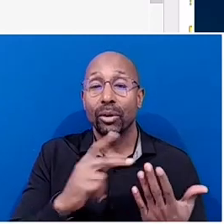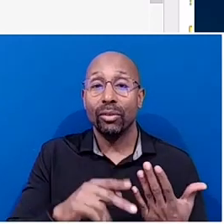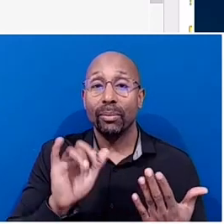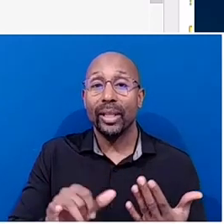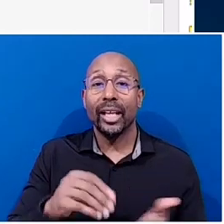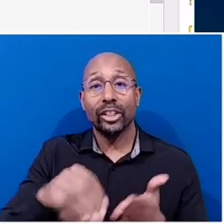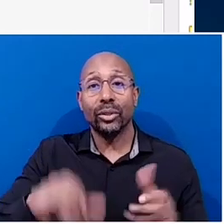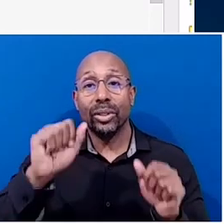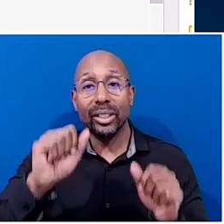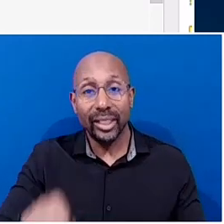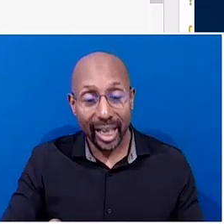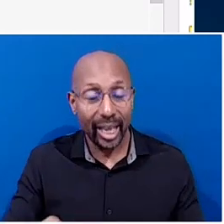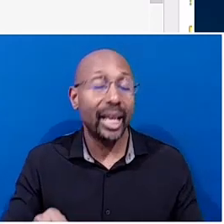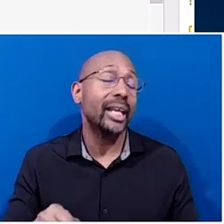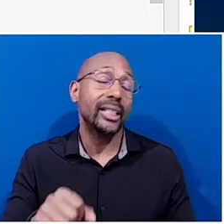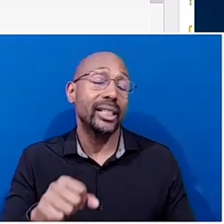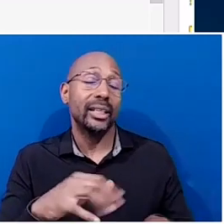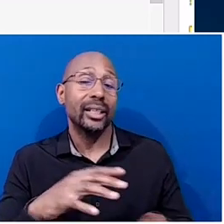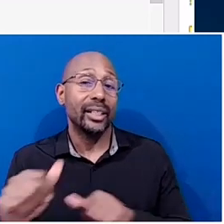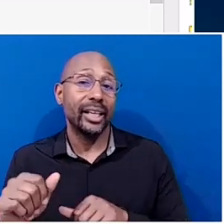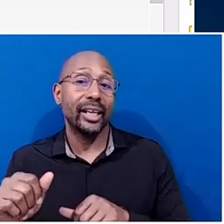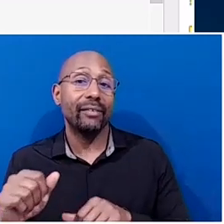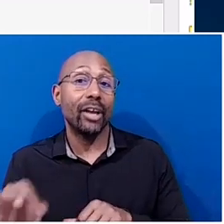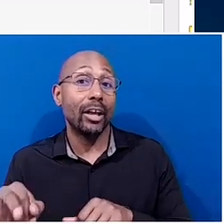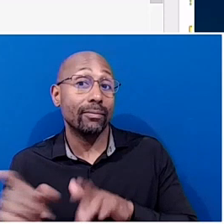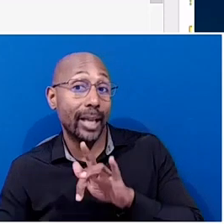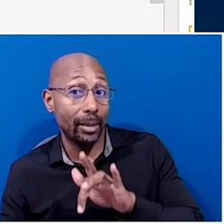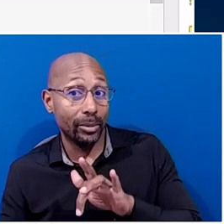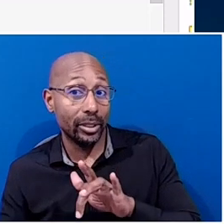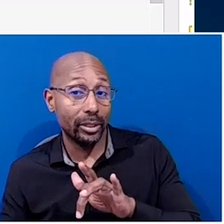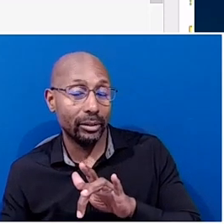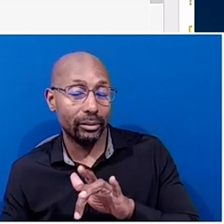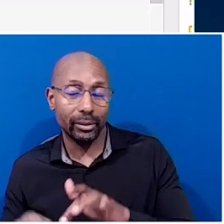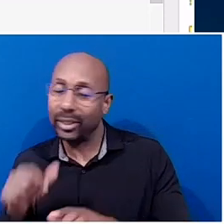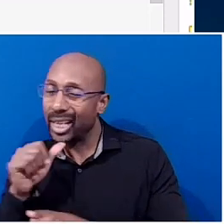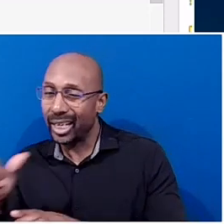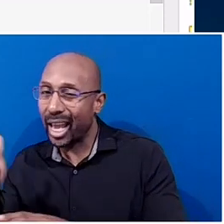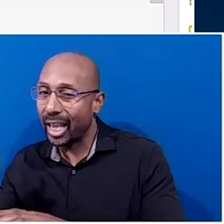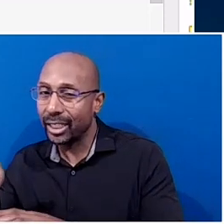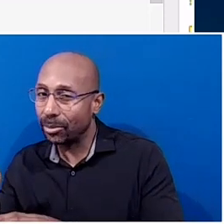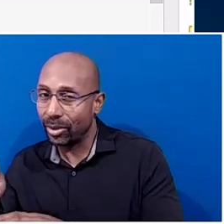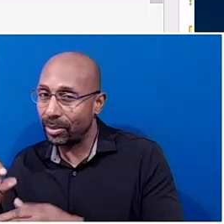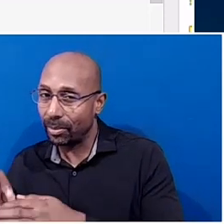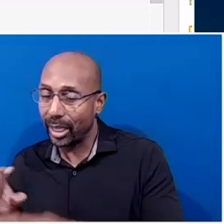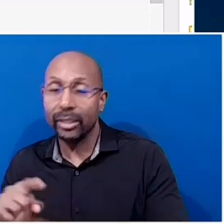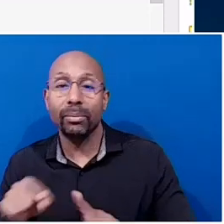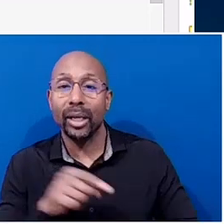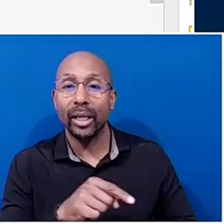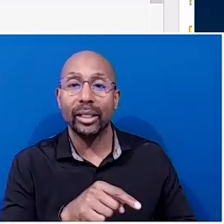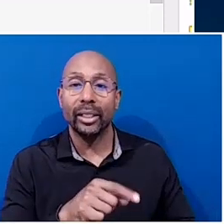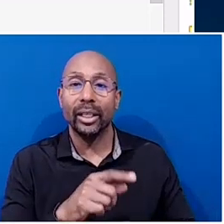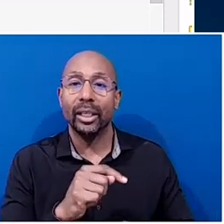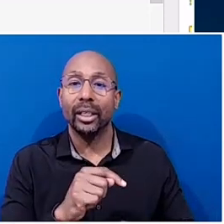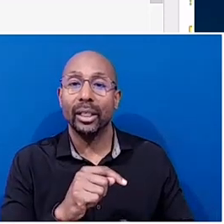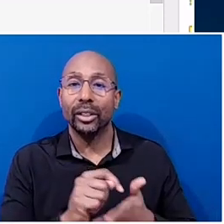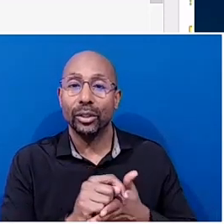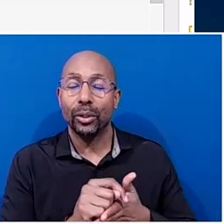program is if, upon the student's return, they are permitted to complete the coursework that they began prior to the